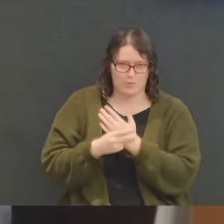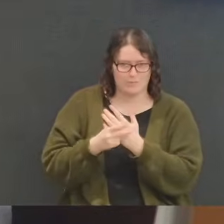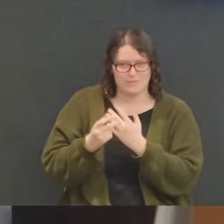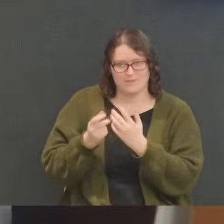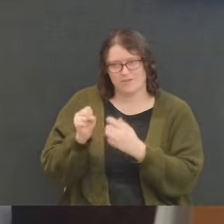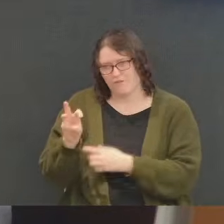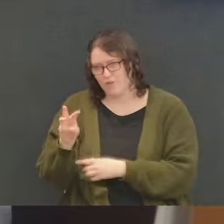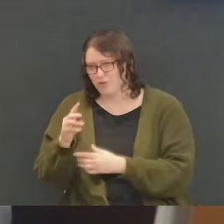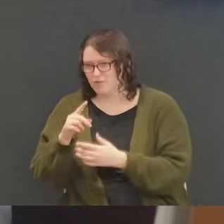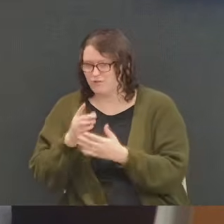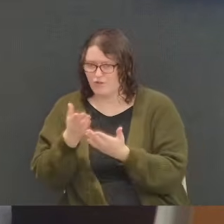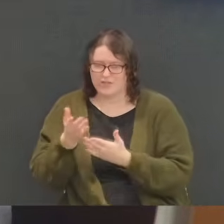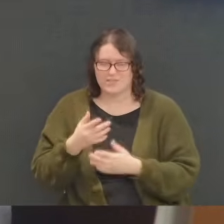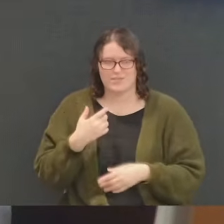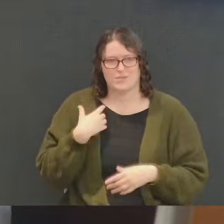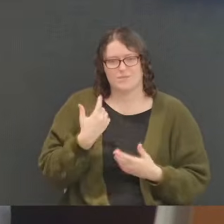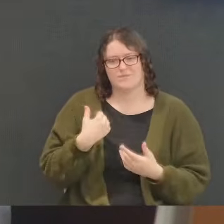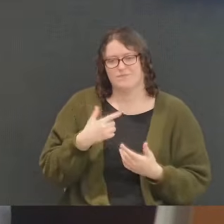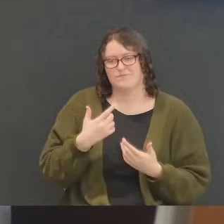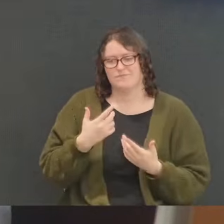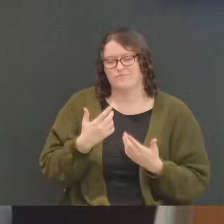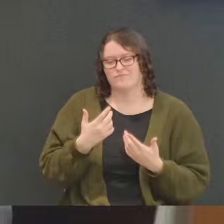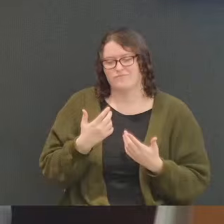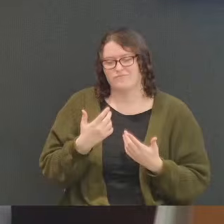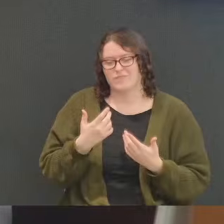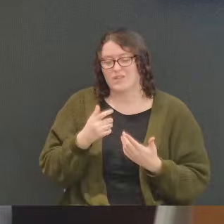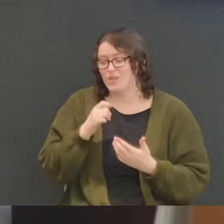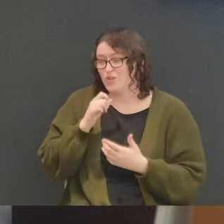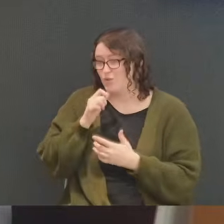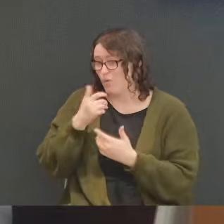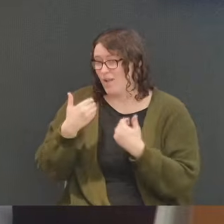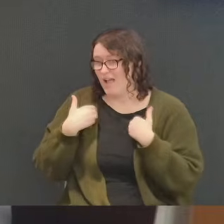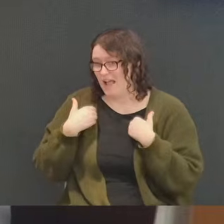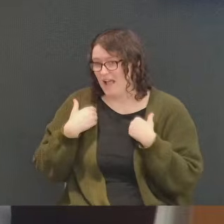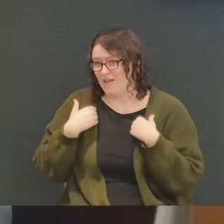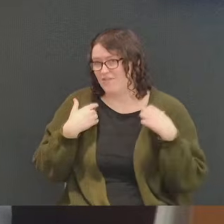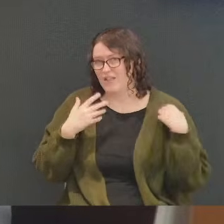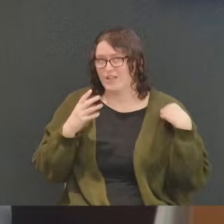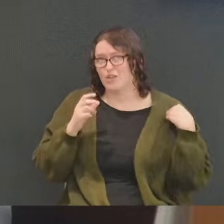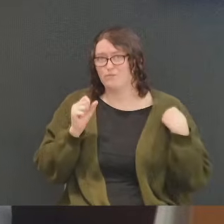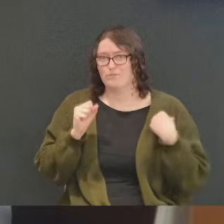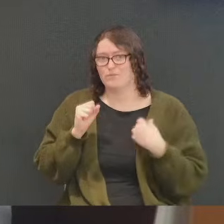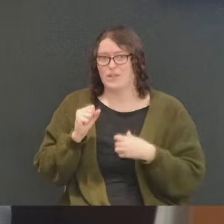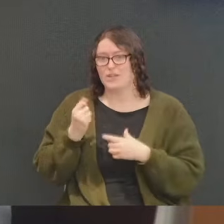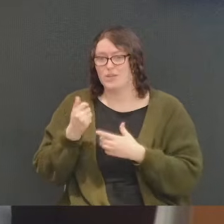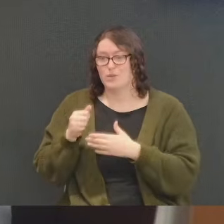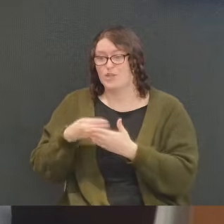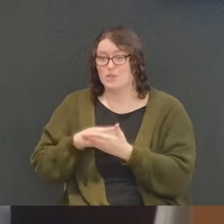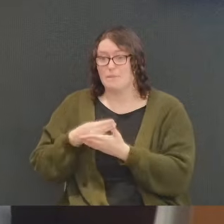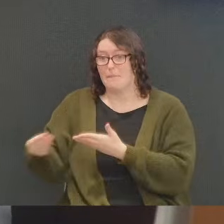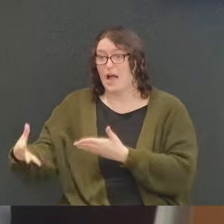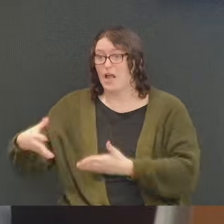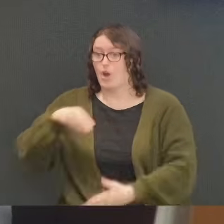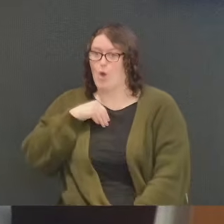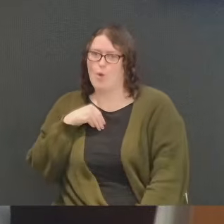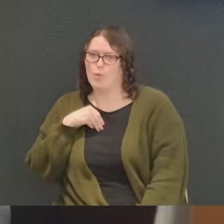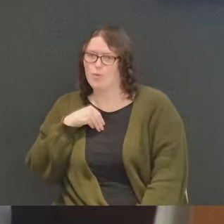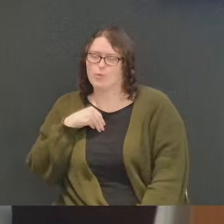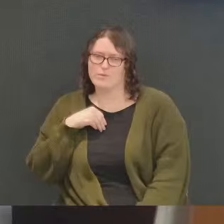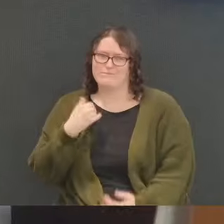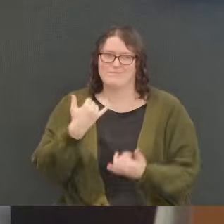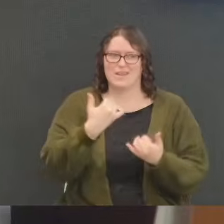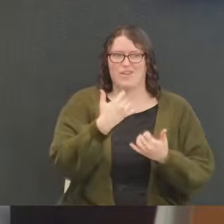from programs that are off the shelf programs that that you that you buy and now it's all software,